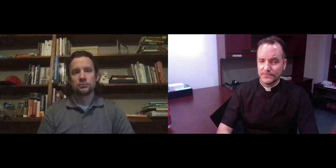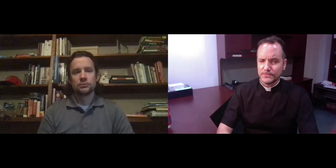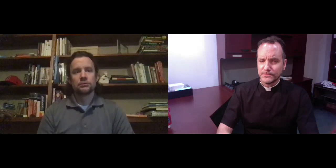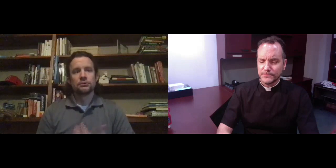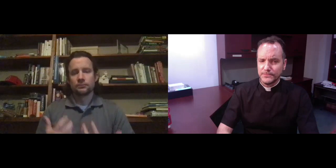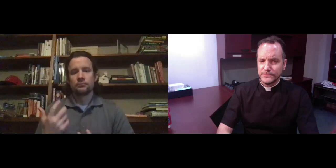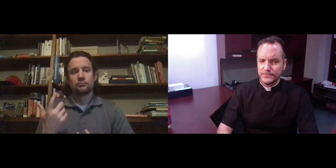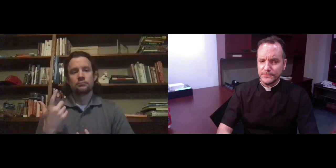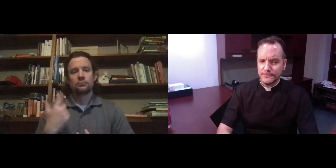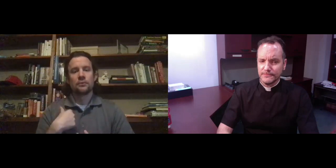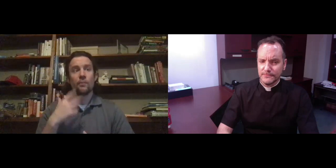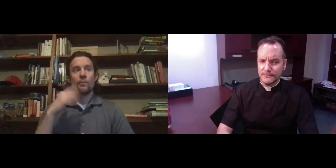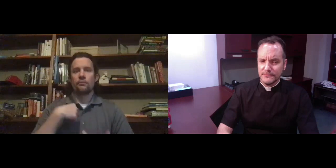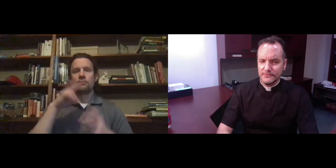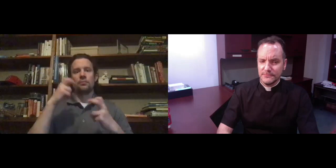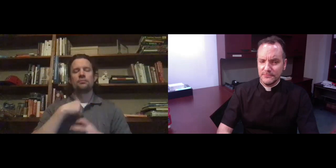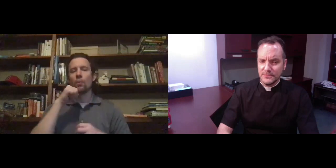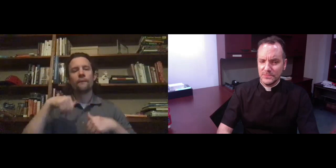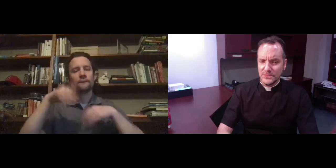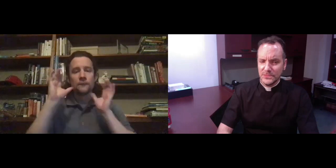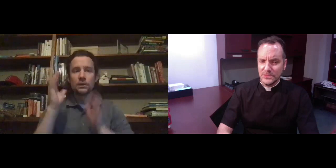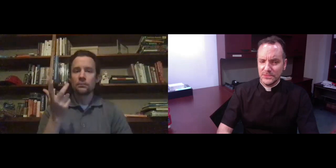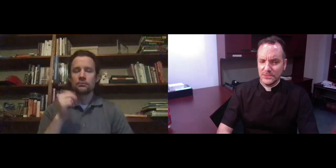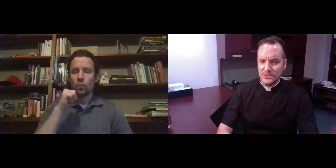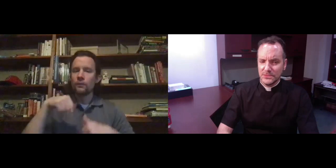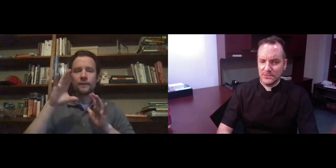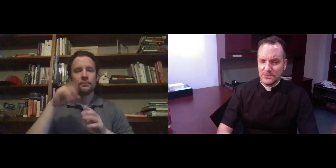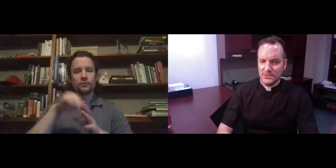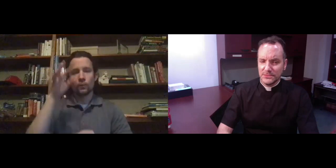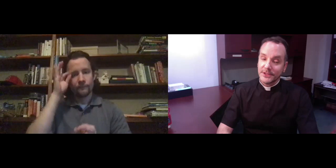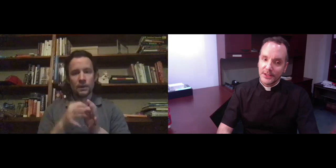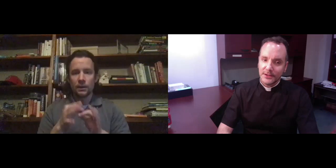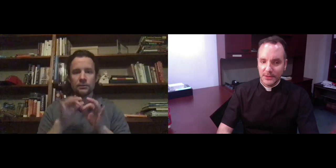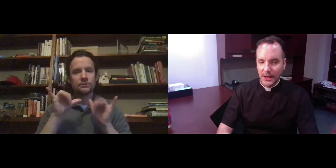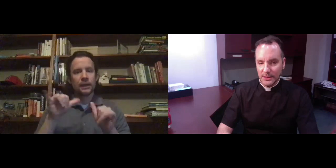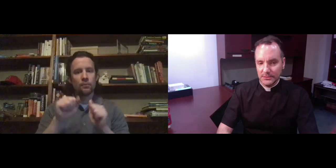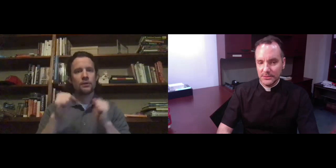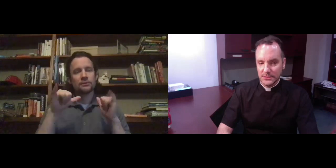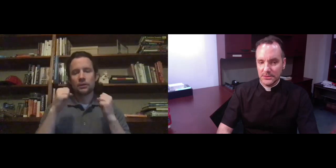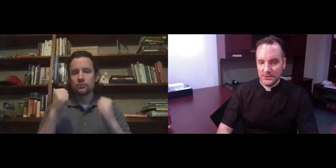(Kyle): Yeah, it was really tough. But my advice would be don't give up,